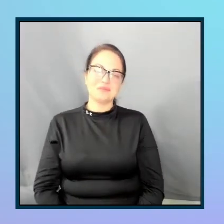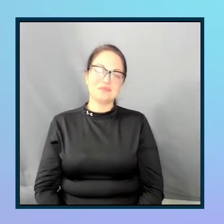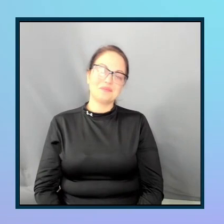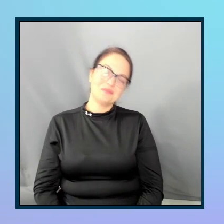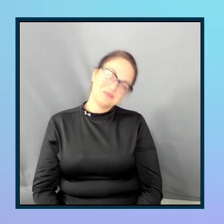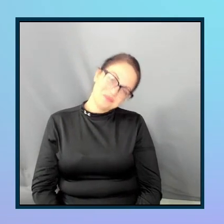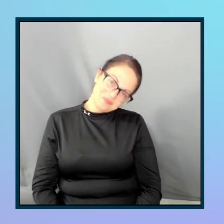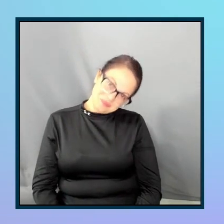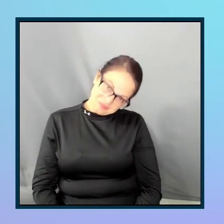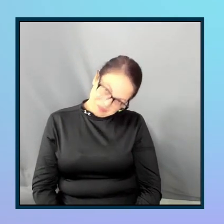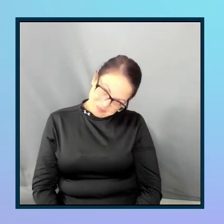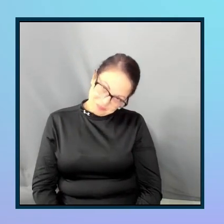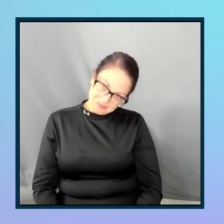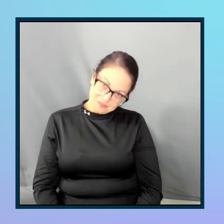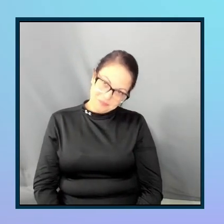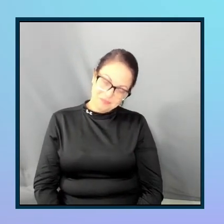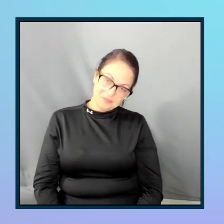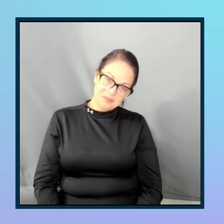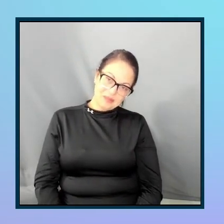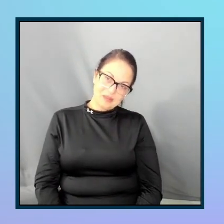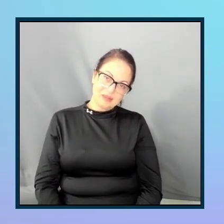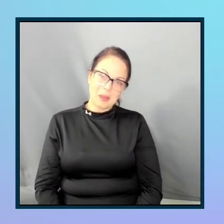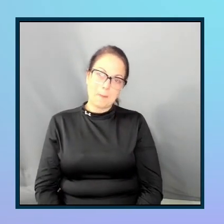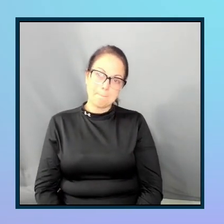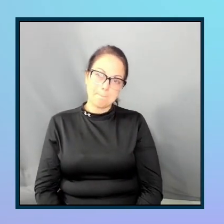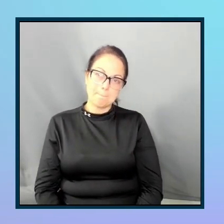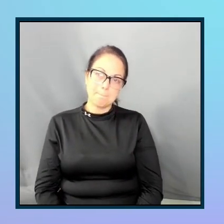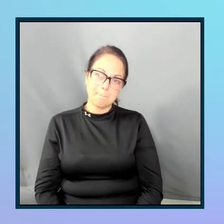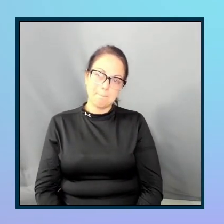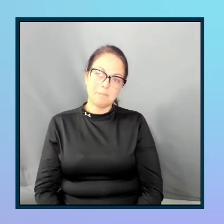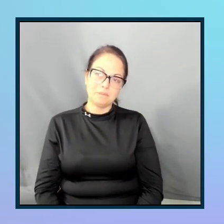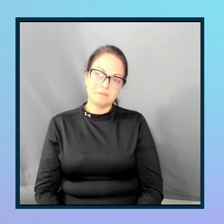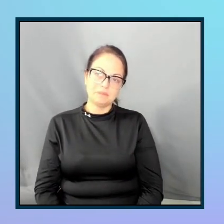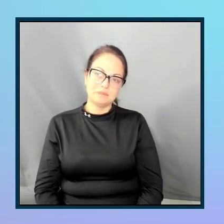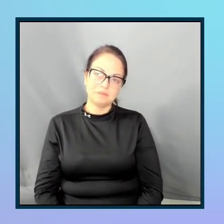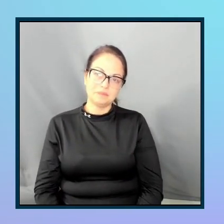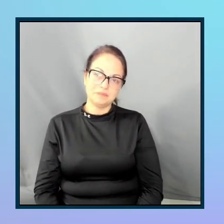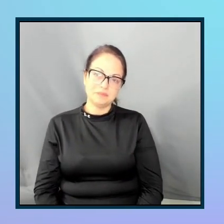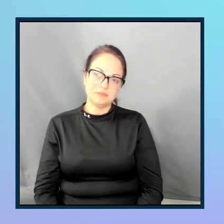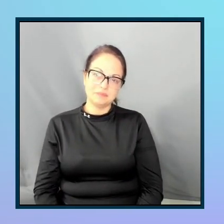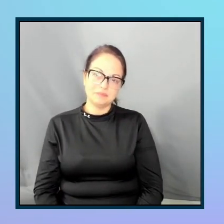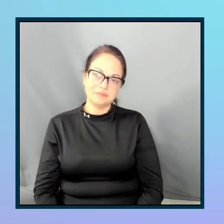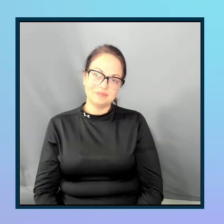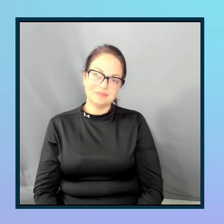I have just one more that I think we have time for, Katherine, if you're still in it with us.